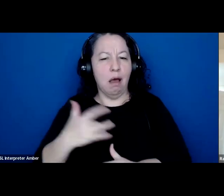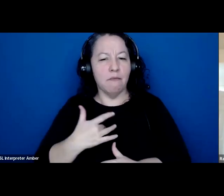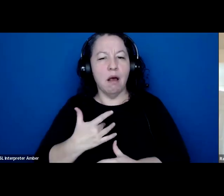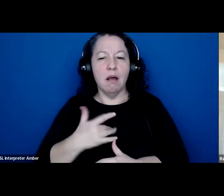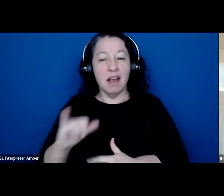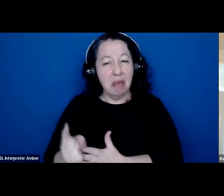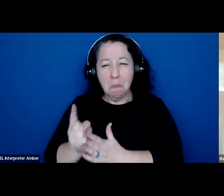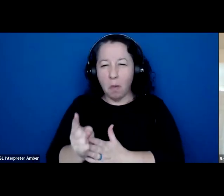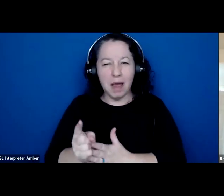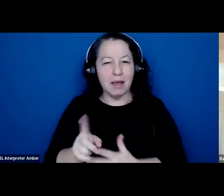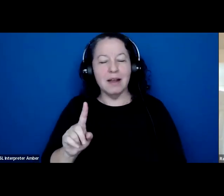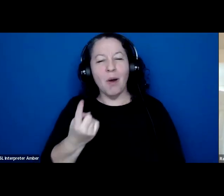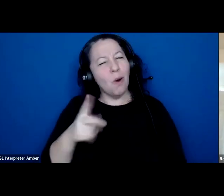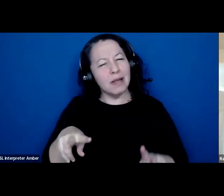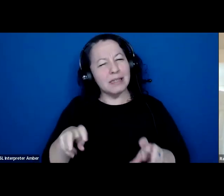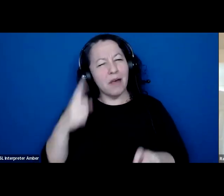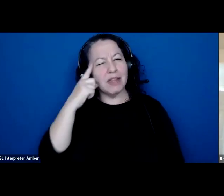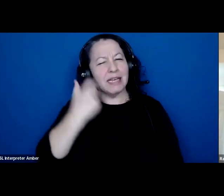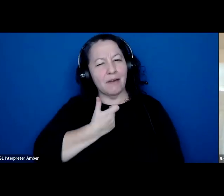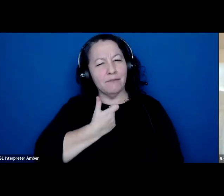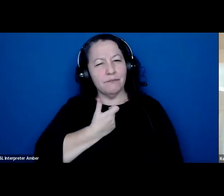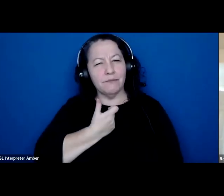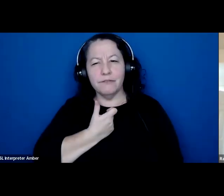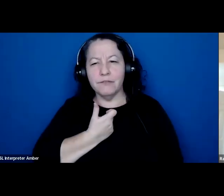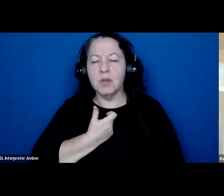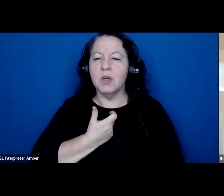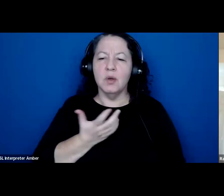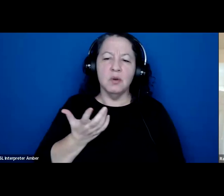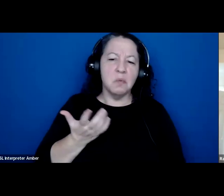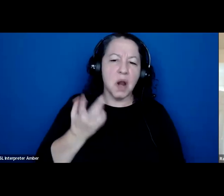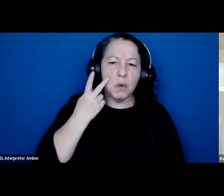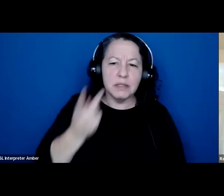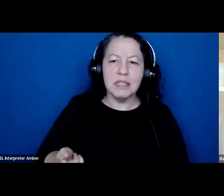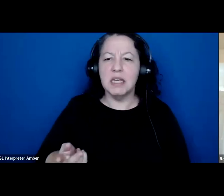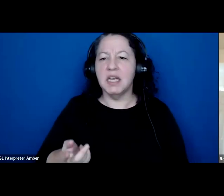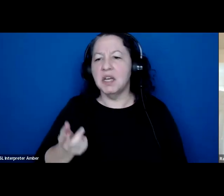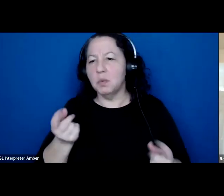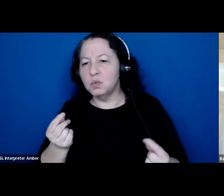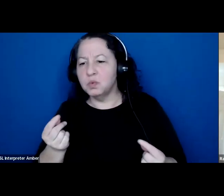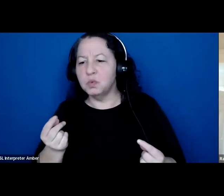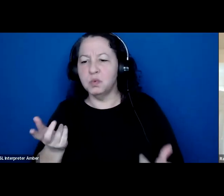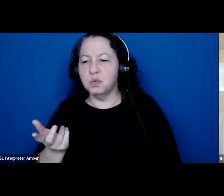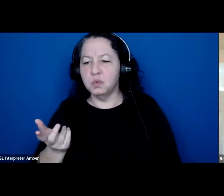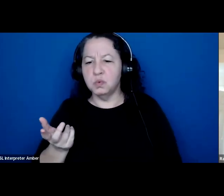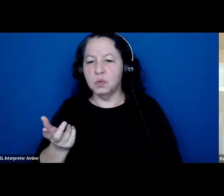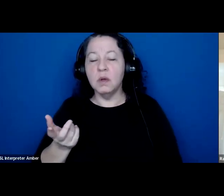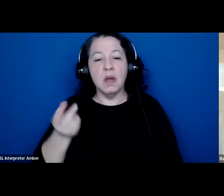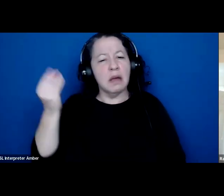only selfishly thought of myself, of what I would see, what I would do. You know, we were told that our actions were to free